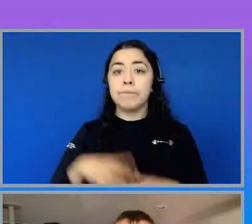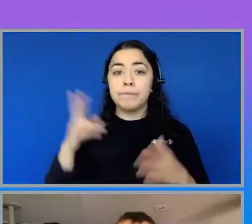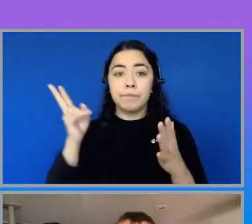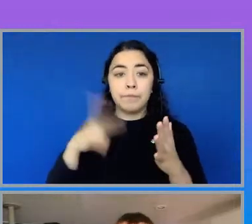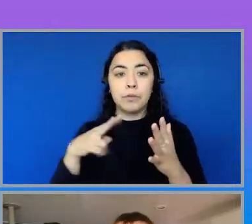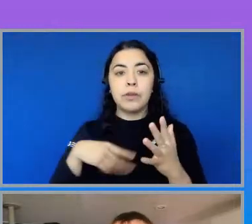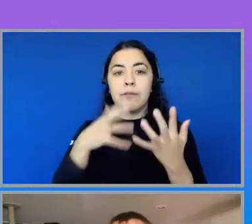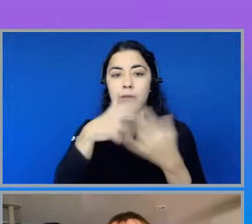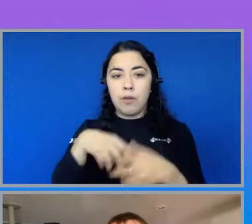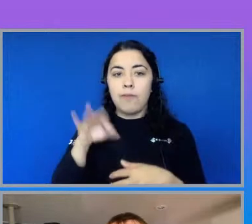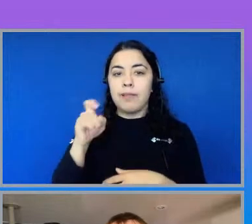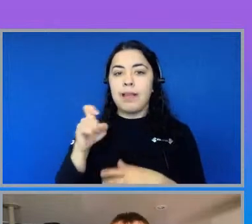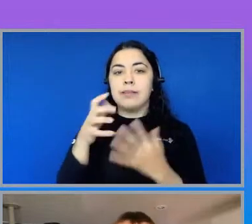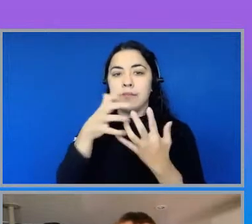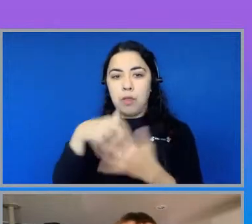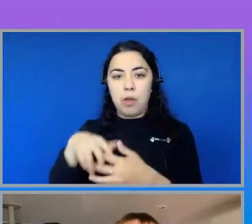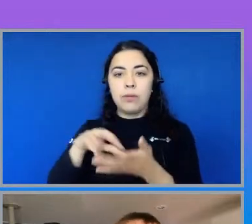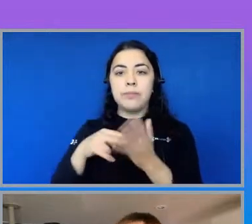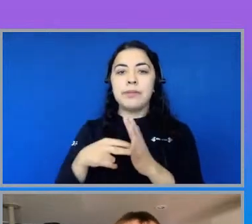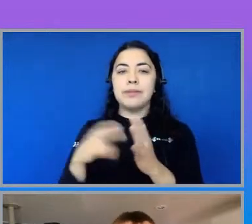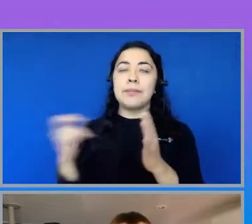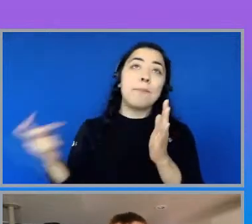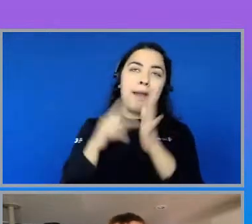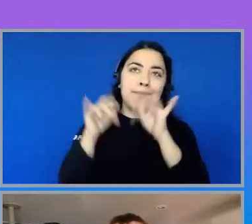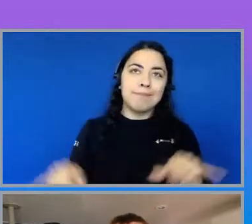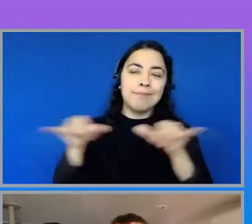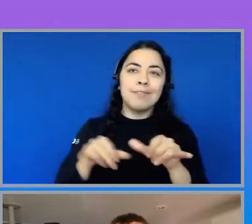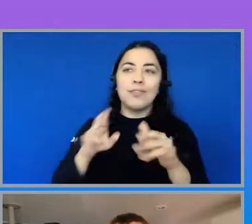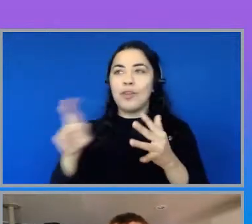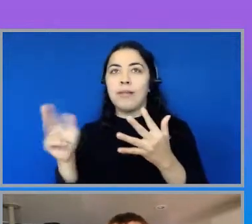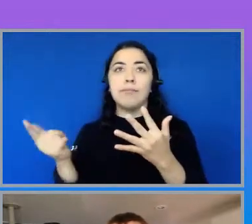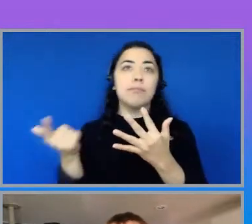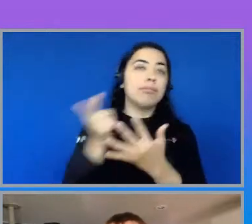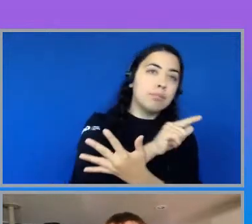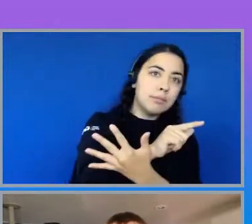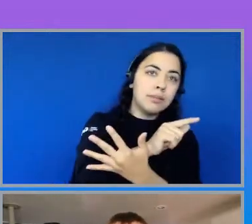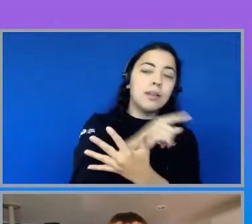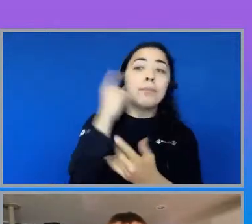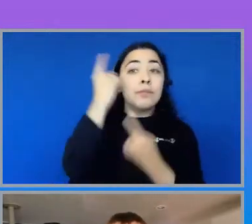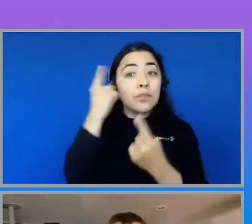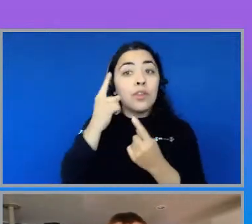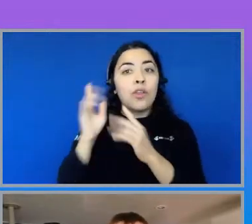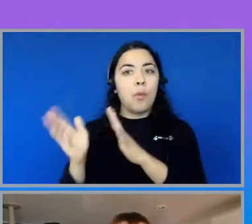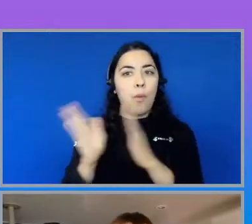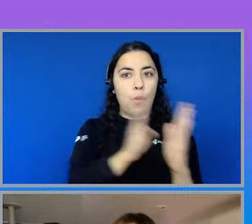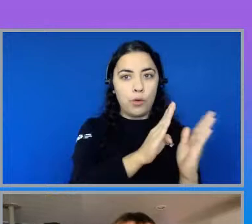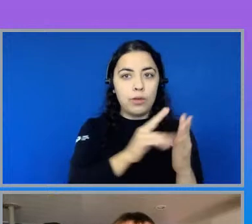flow flex flow we return to the flow. So we work from right to left. But again we take order